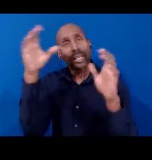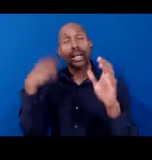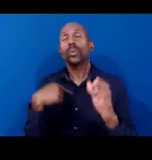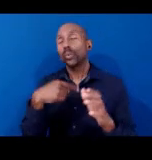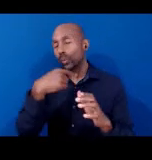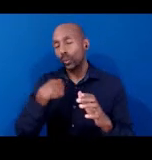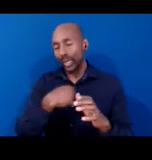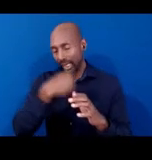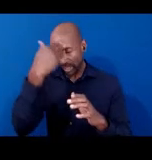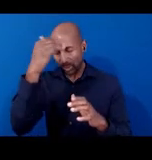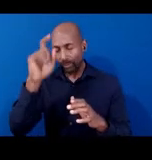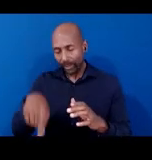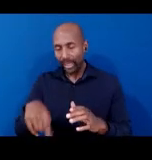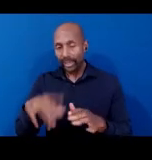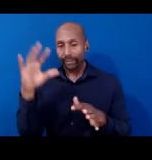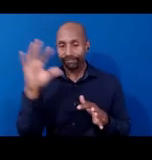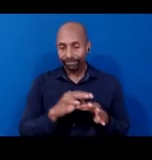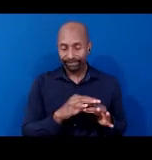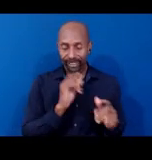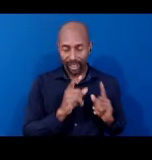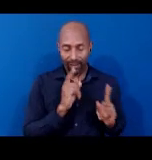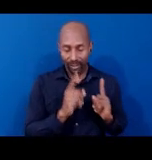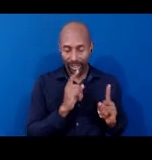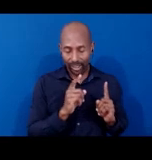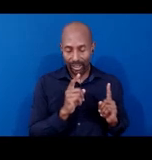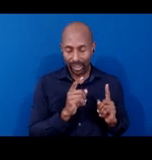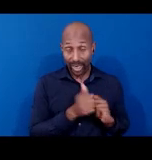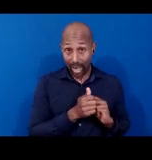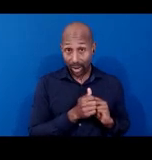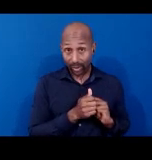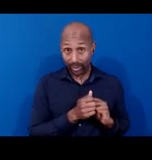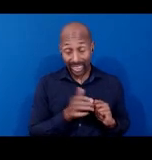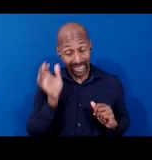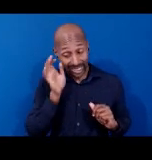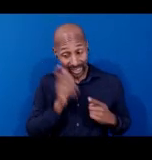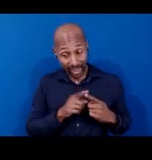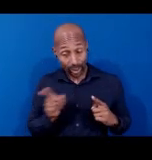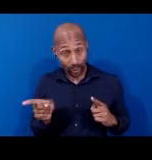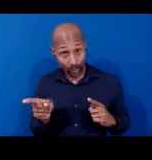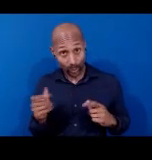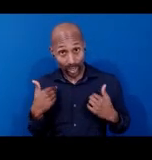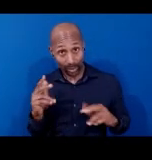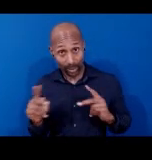conversation by listening to young folks. And so we launched a project called The Uncommissioned, where